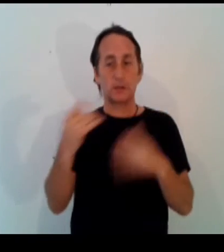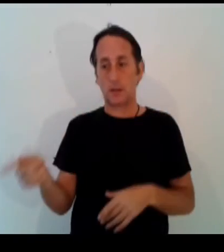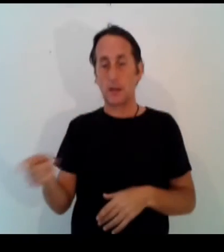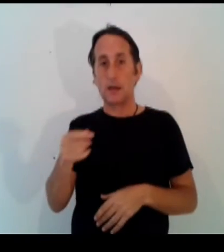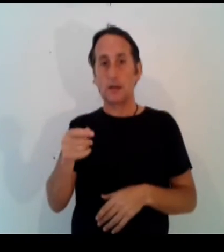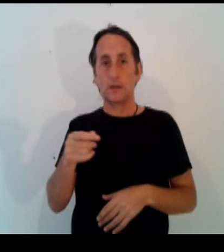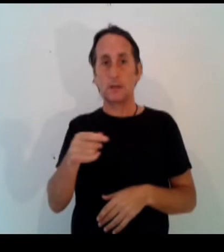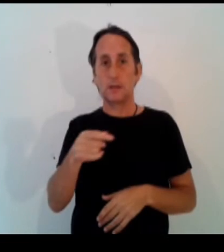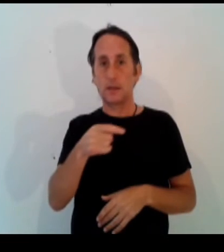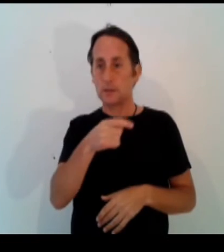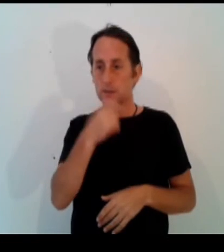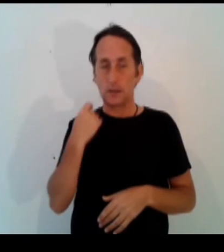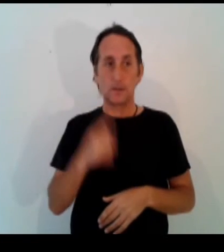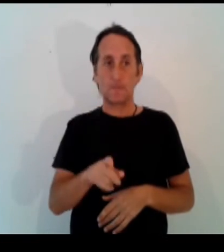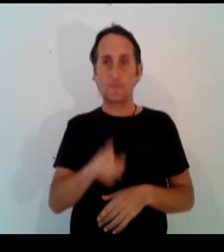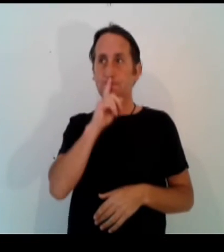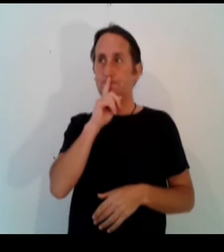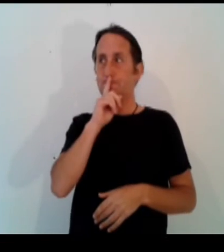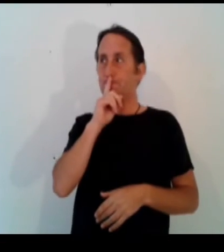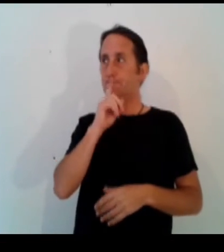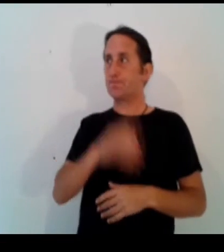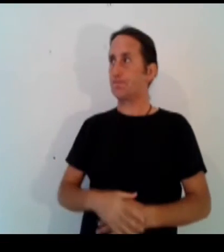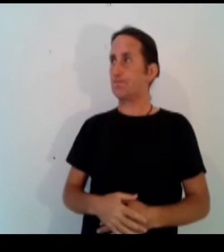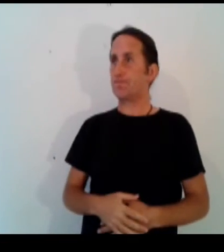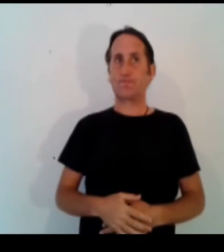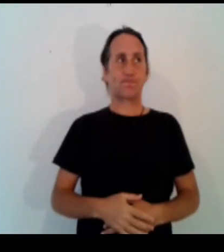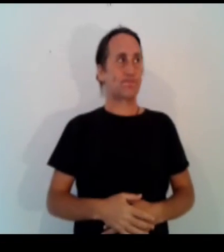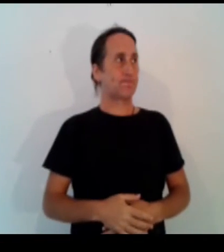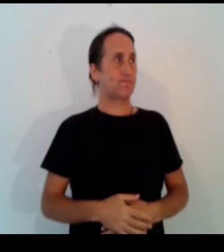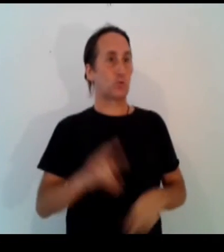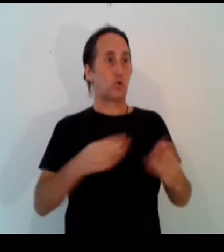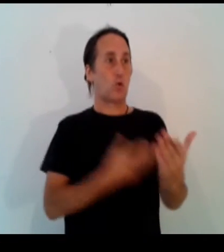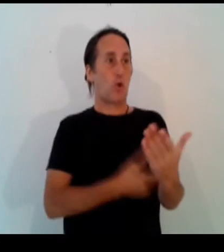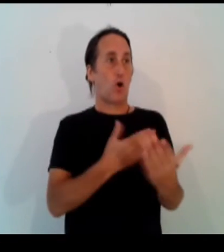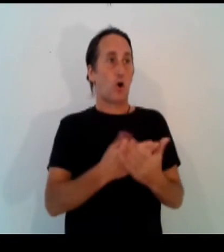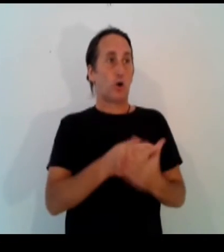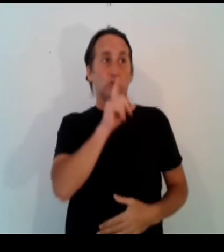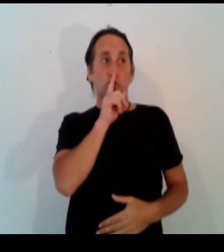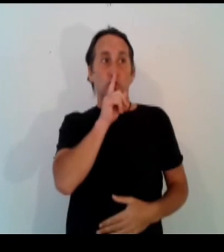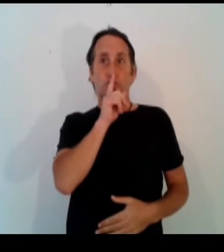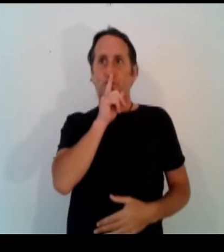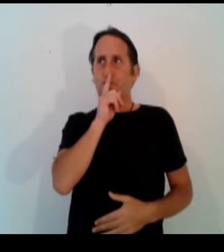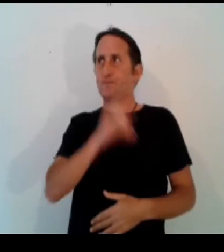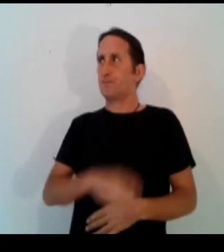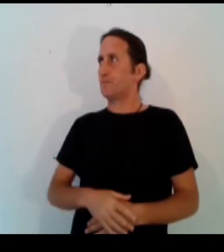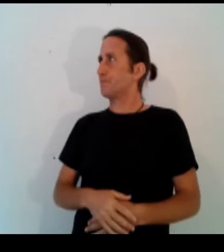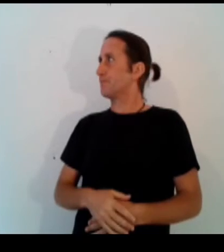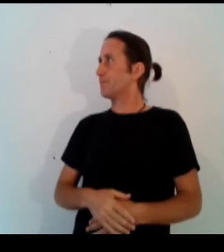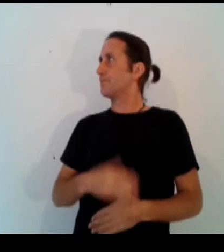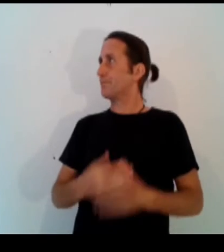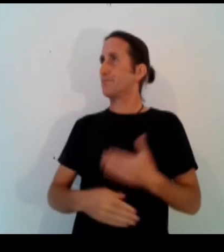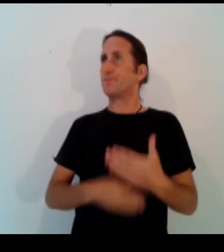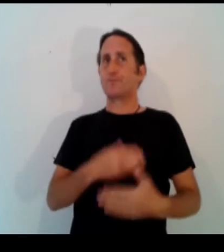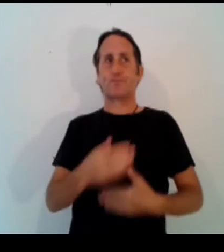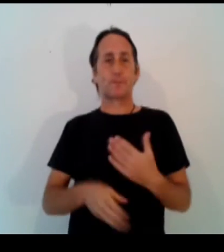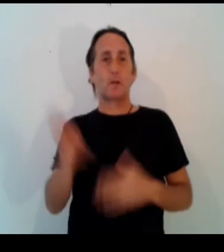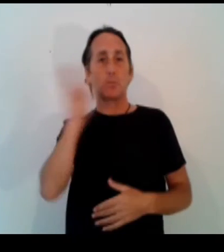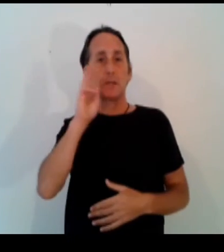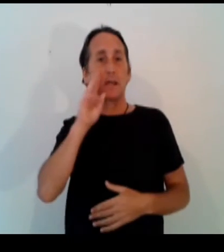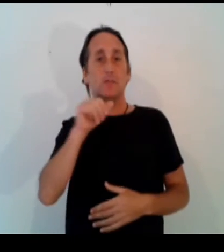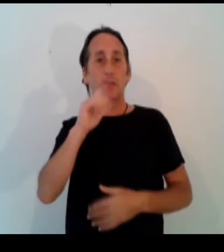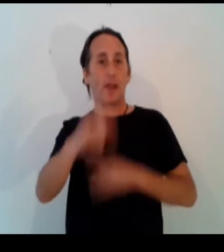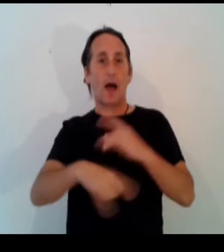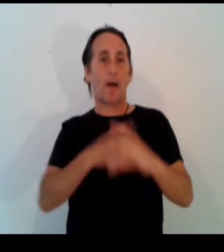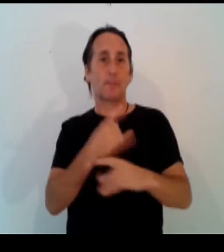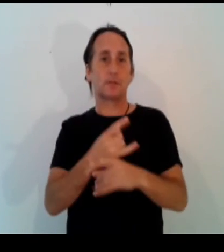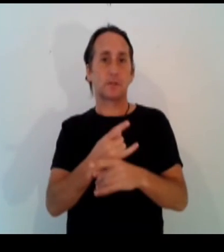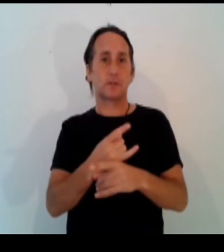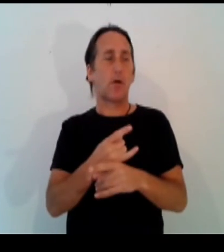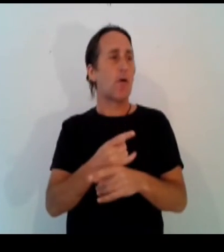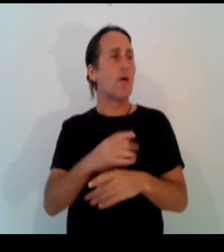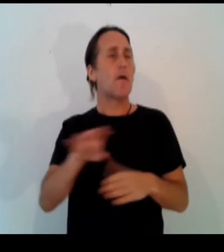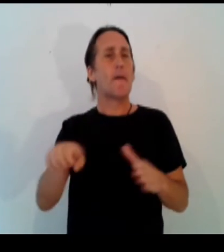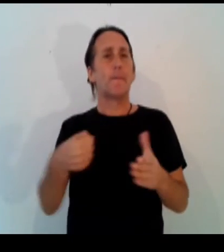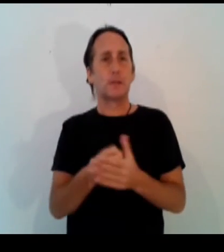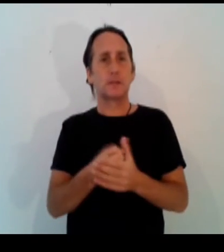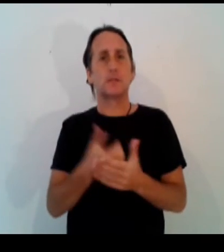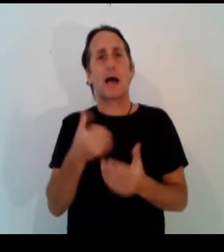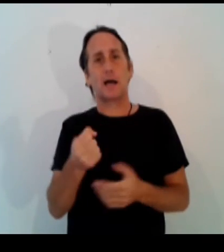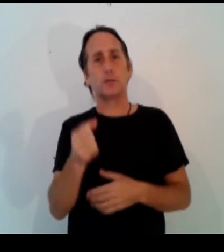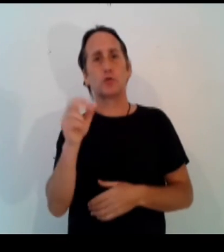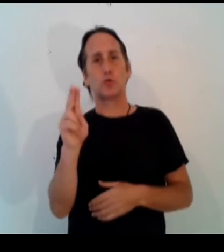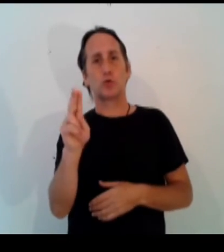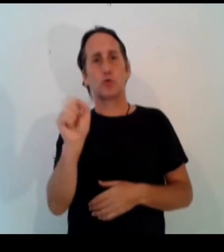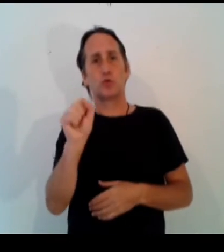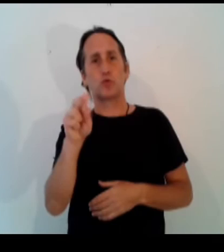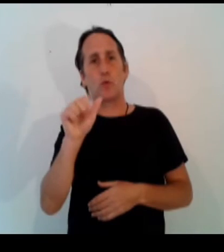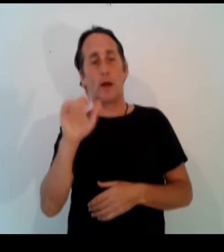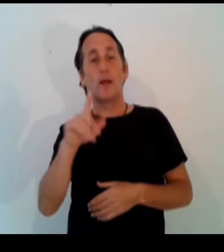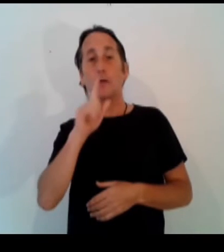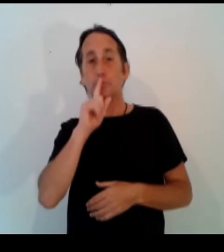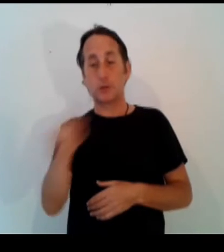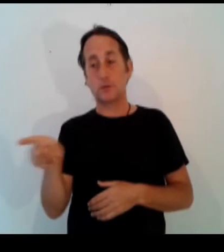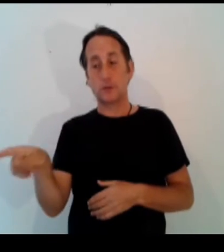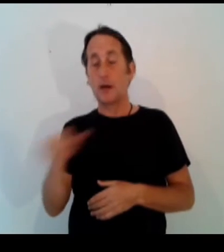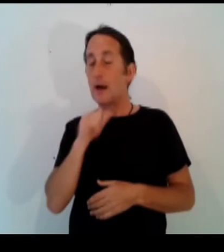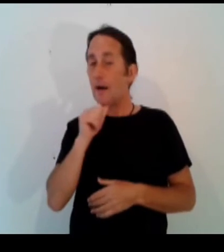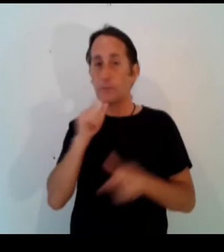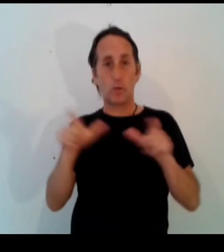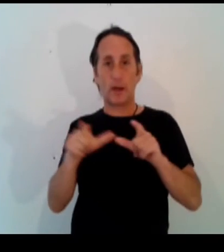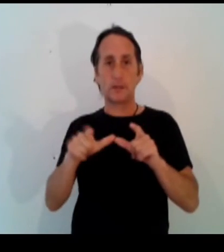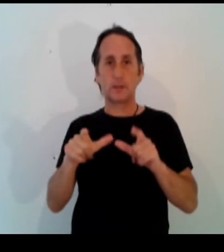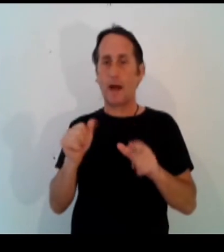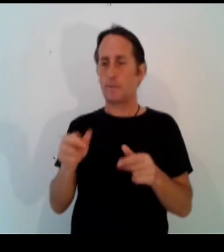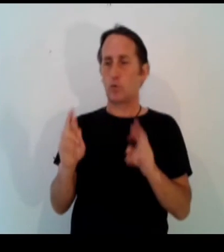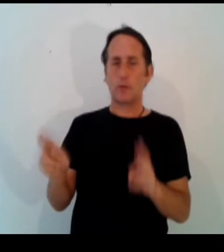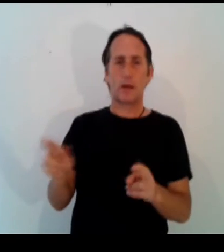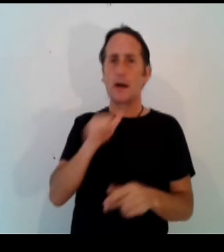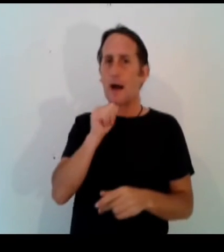They are not telling people, they are just going on as if it is just "business as usual", but its not, they have no licence, no right, they have no authority